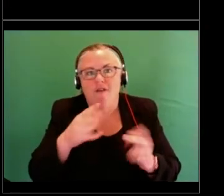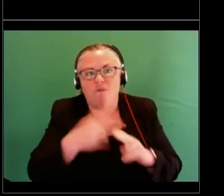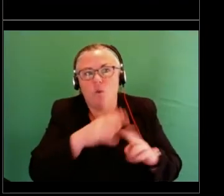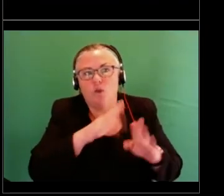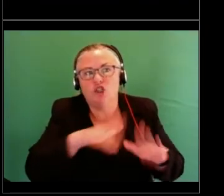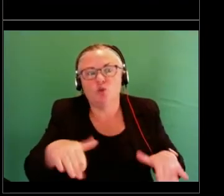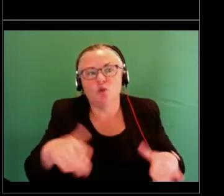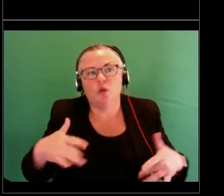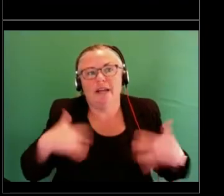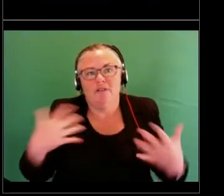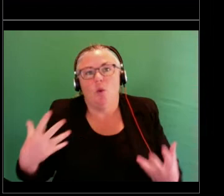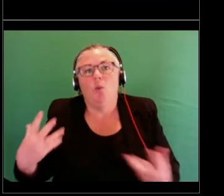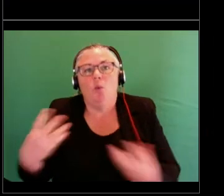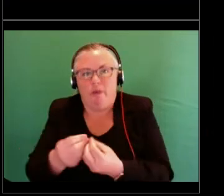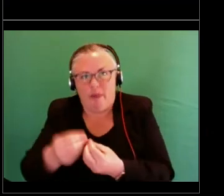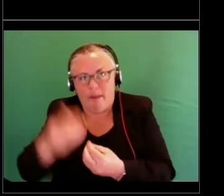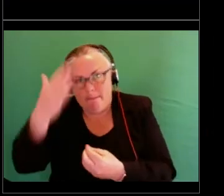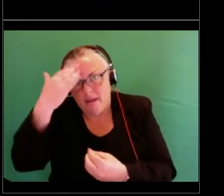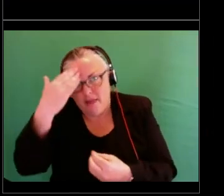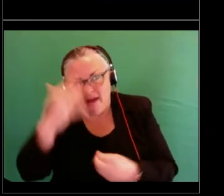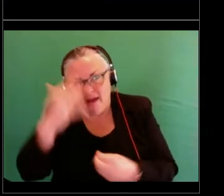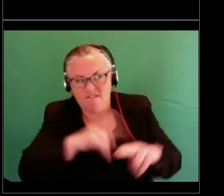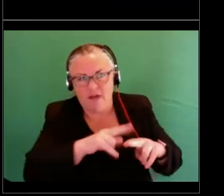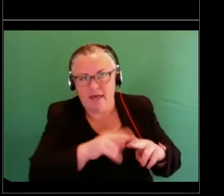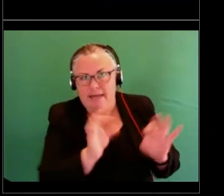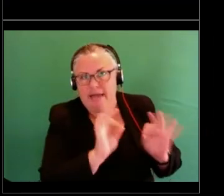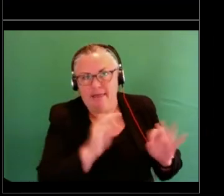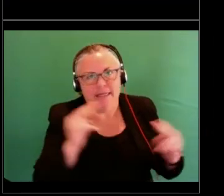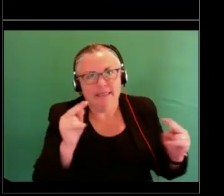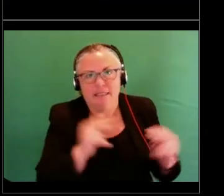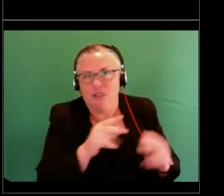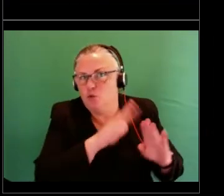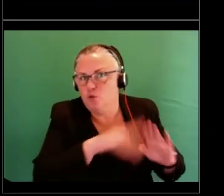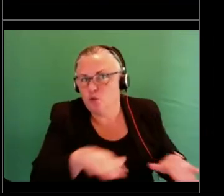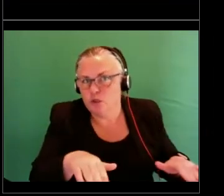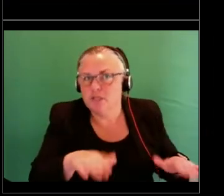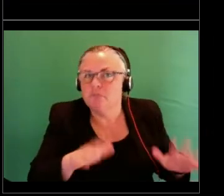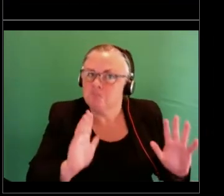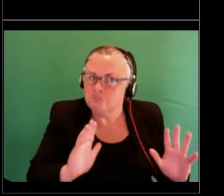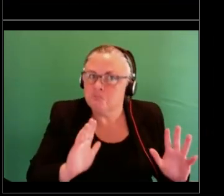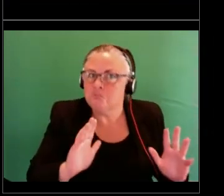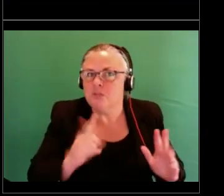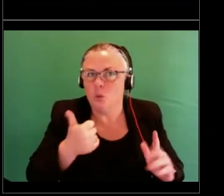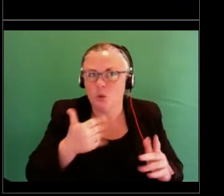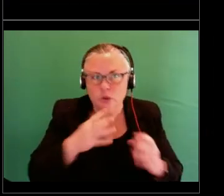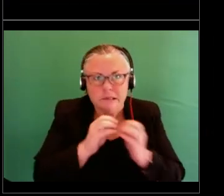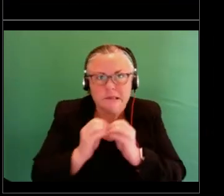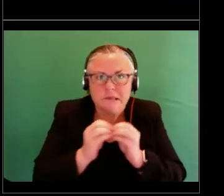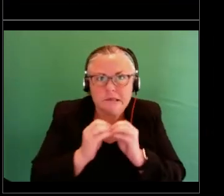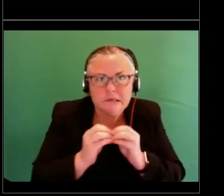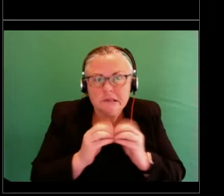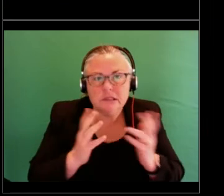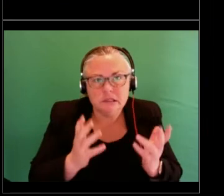depending where you are. Absolutely.